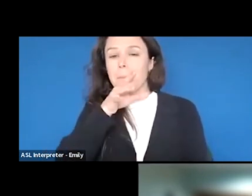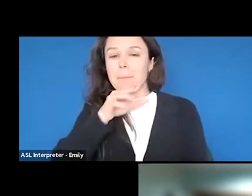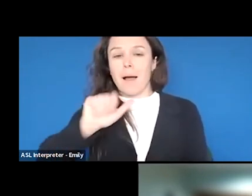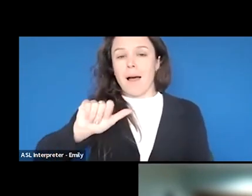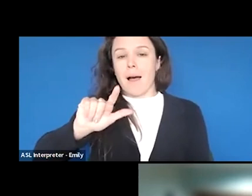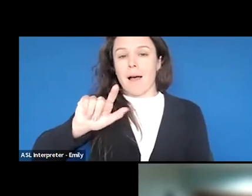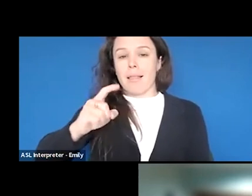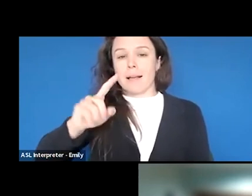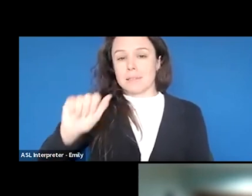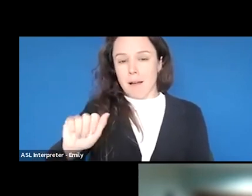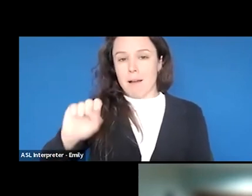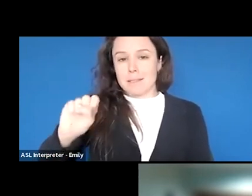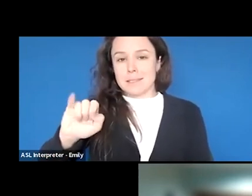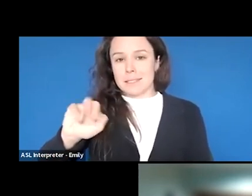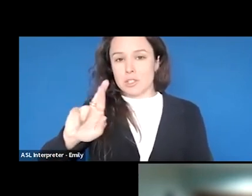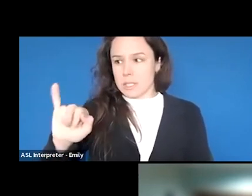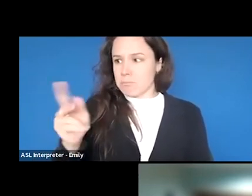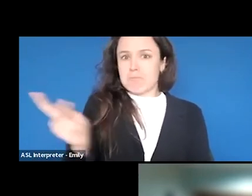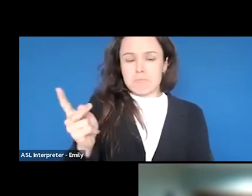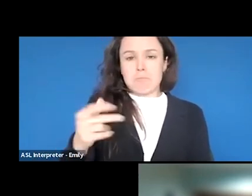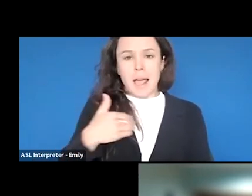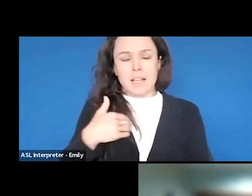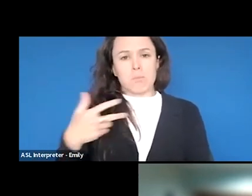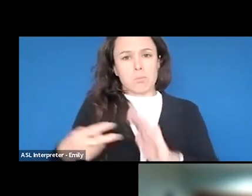they have a purpose, there's a role it's about five percent of the effort